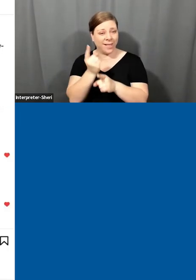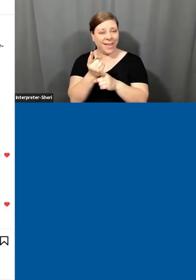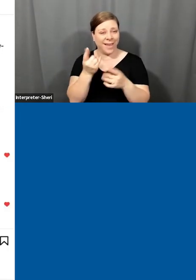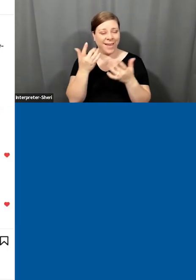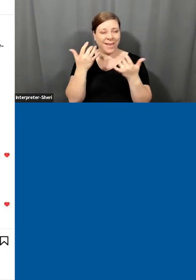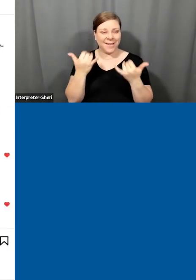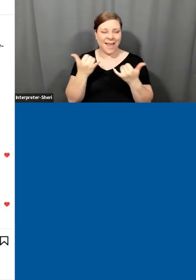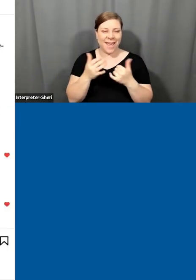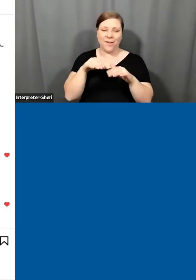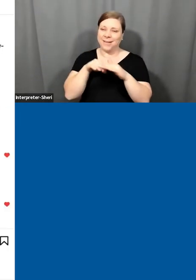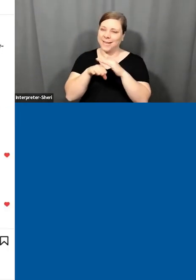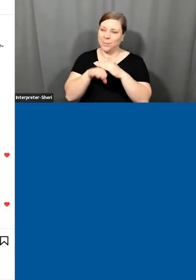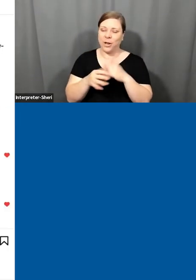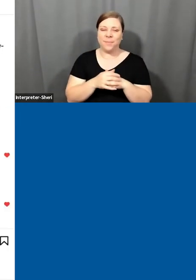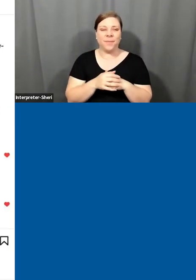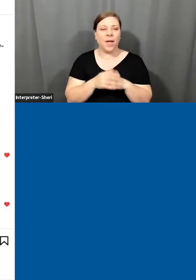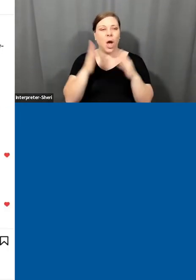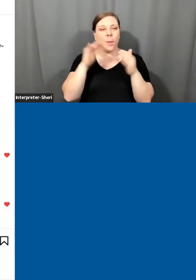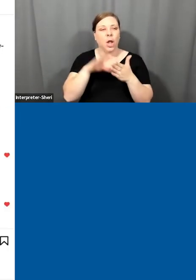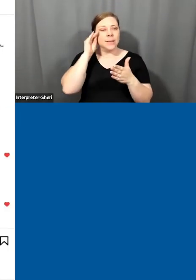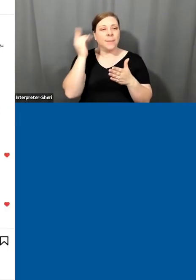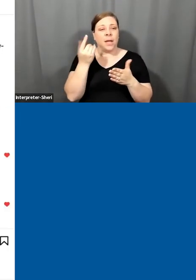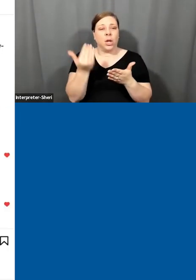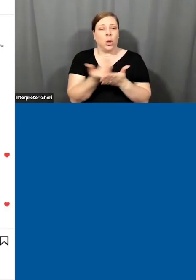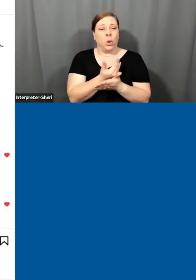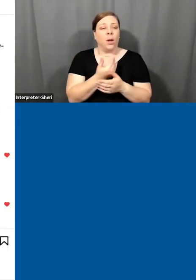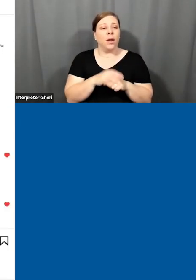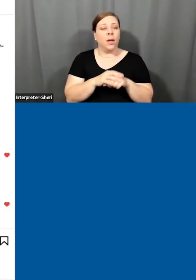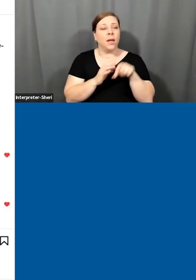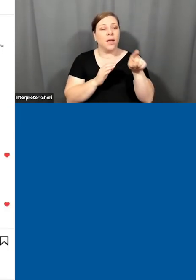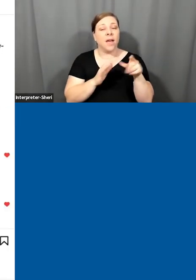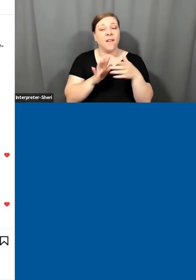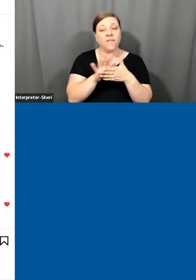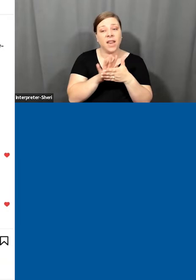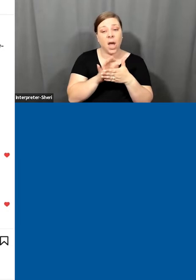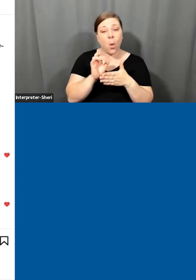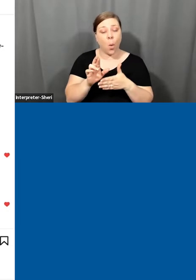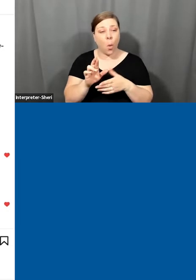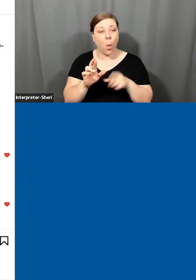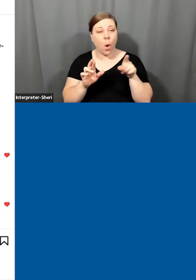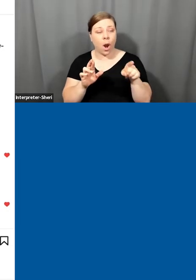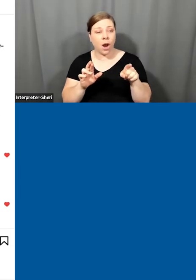Slide 27, video or audio. So here I have an example post with open captions,